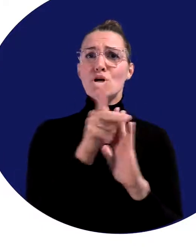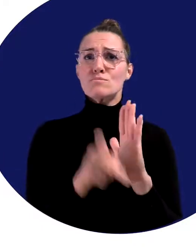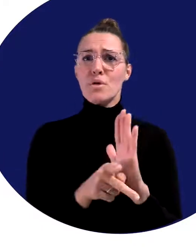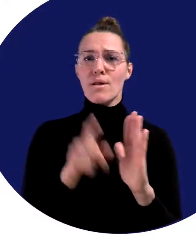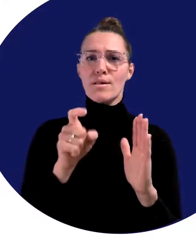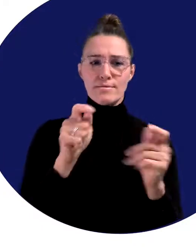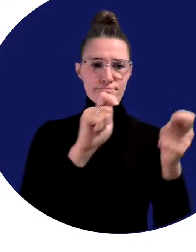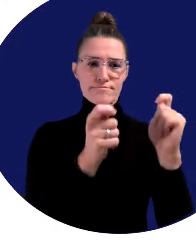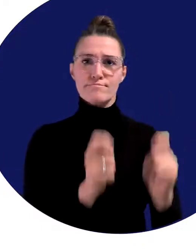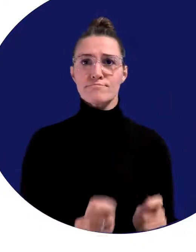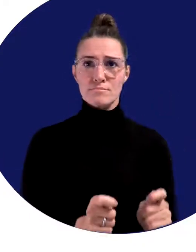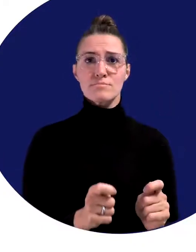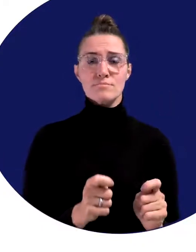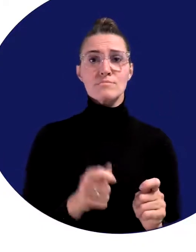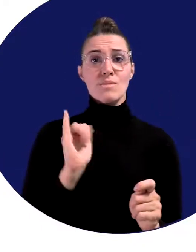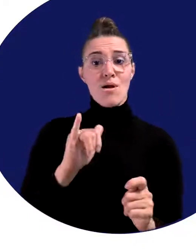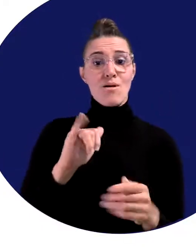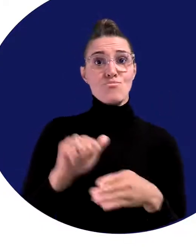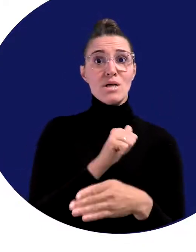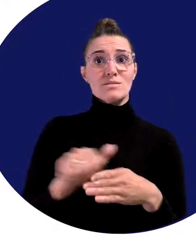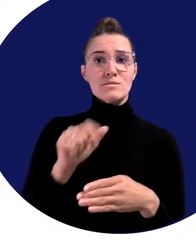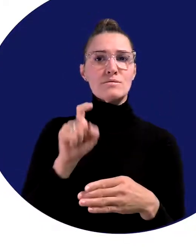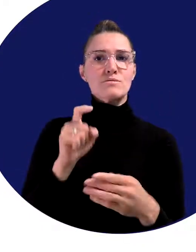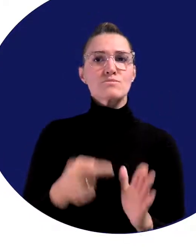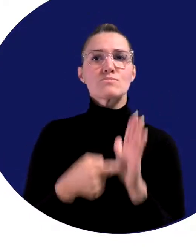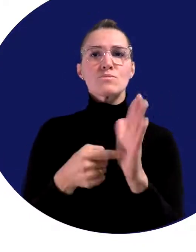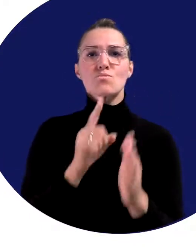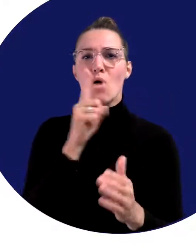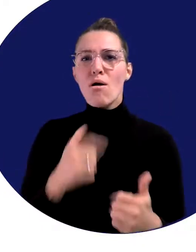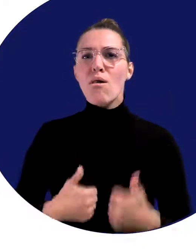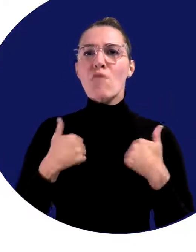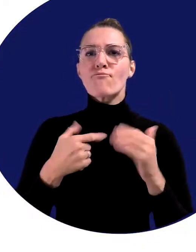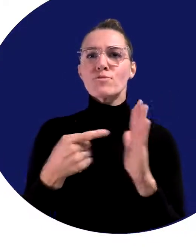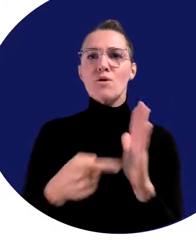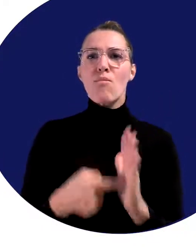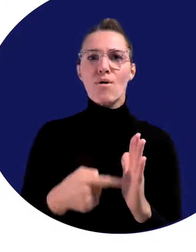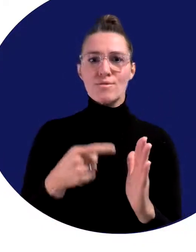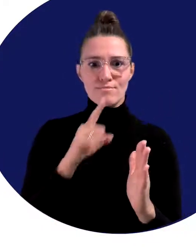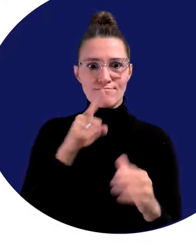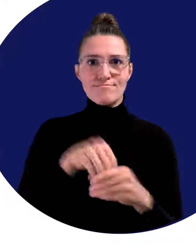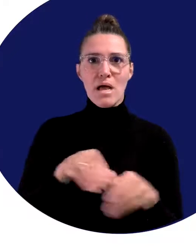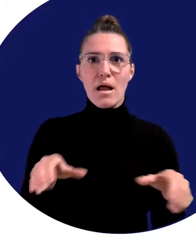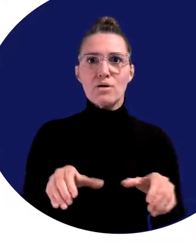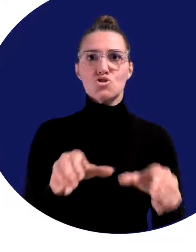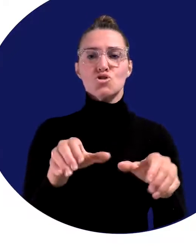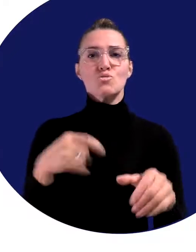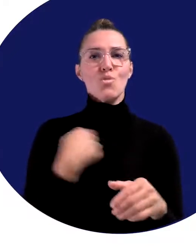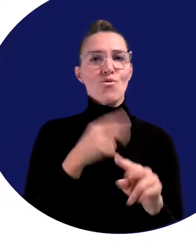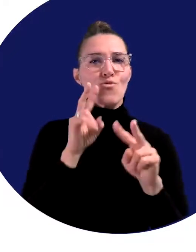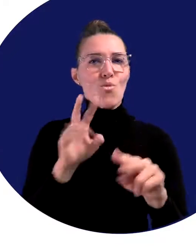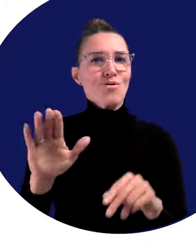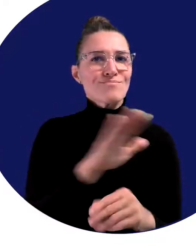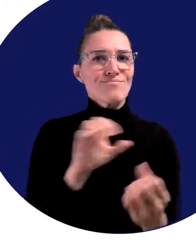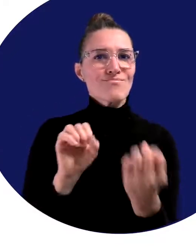These practices should represent real life examples of the principles in action. We look forward to hearing your feedback and suggestions!